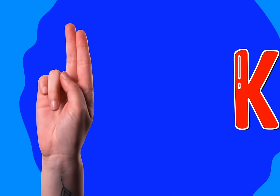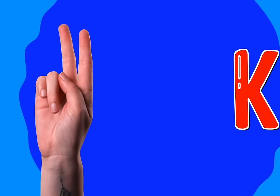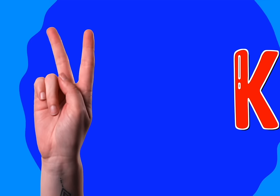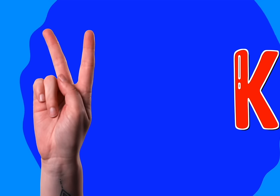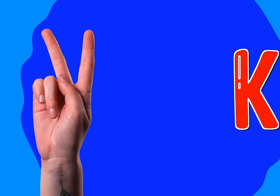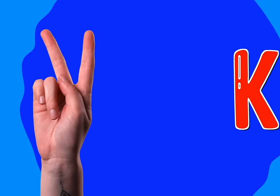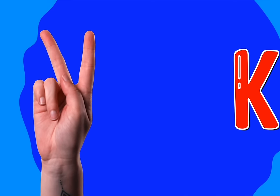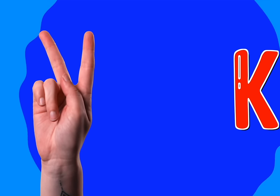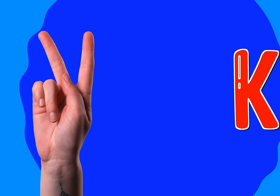K.